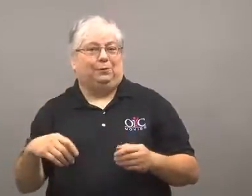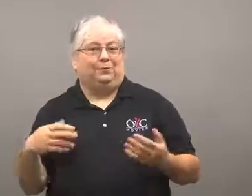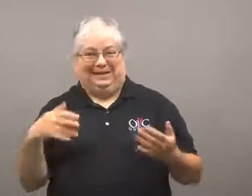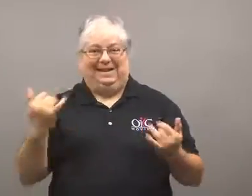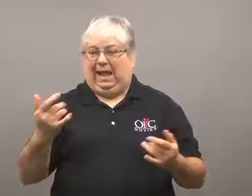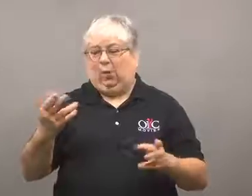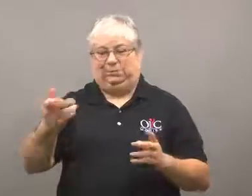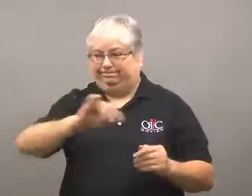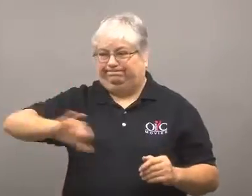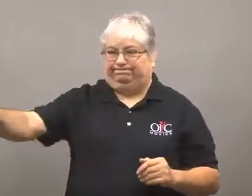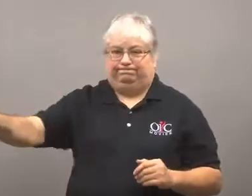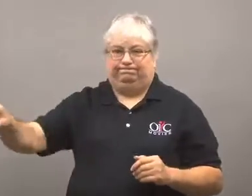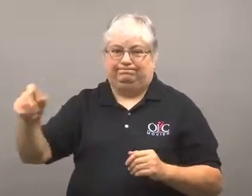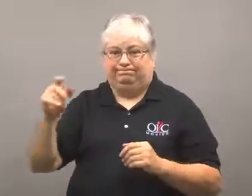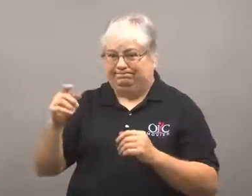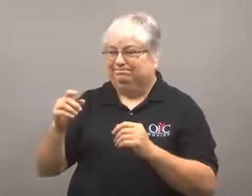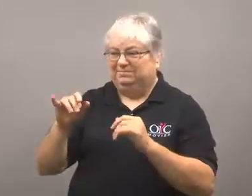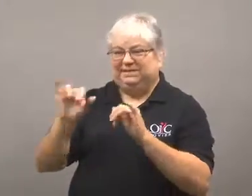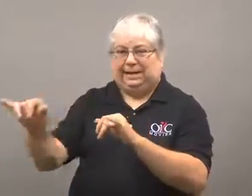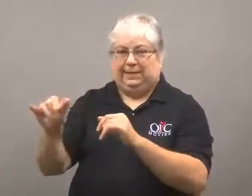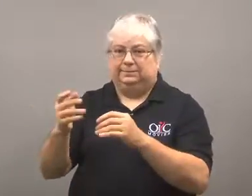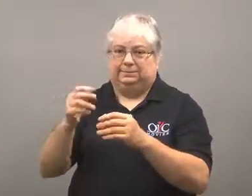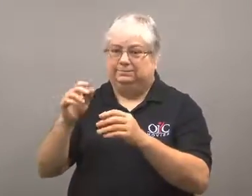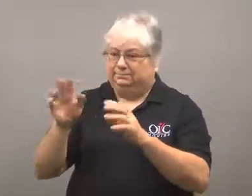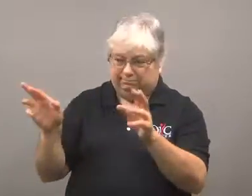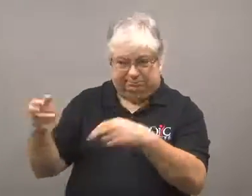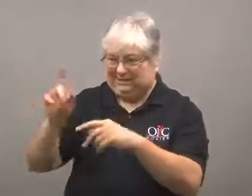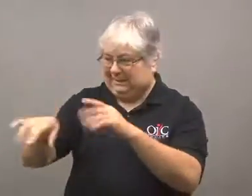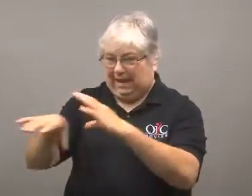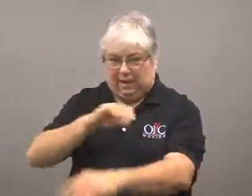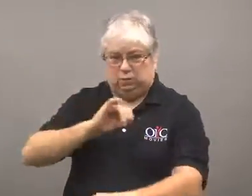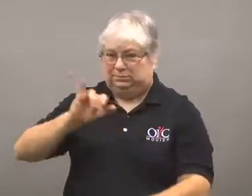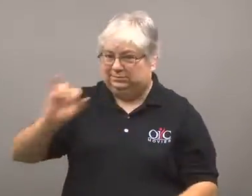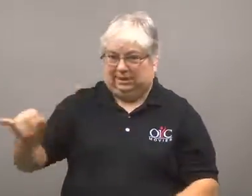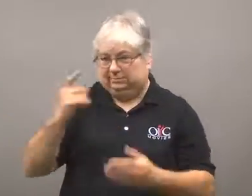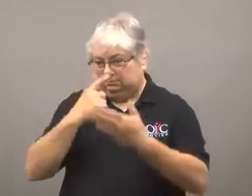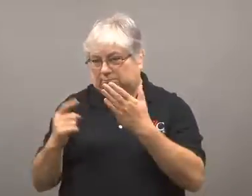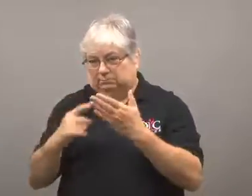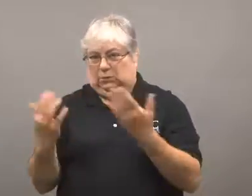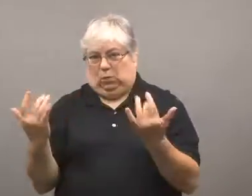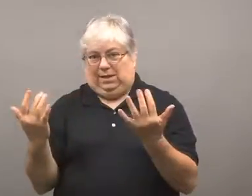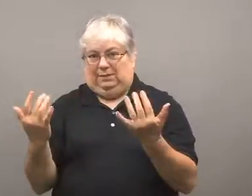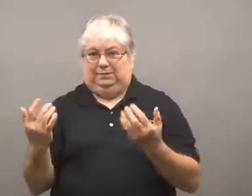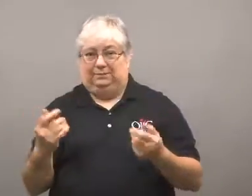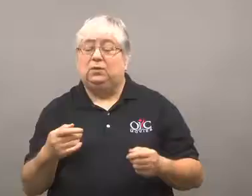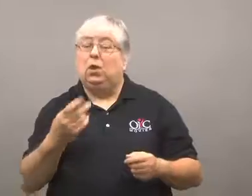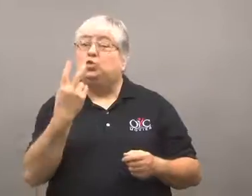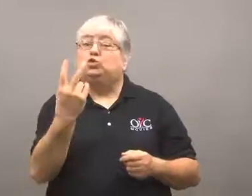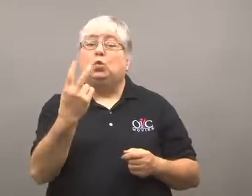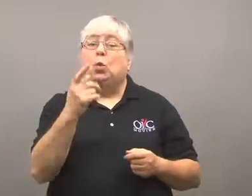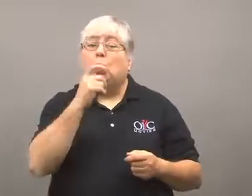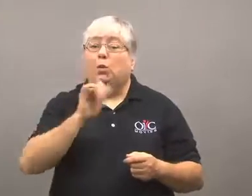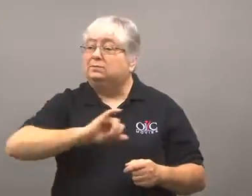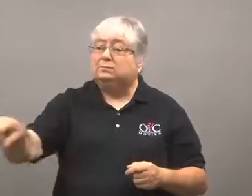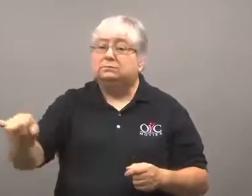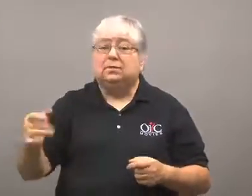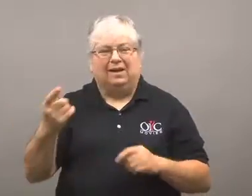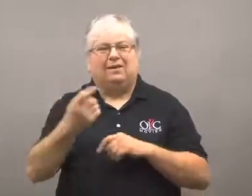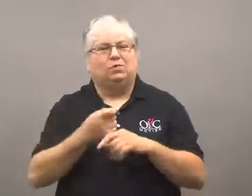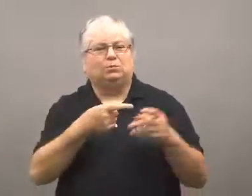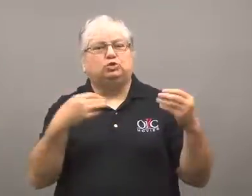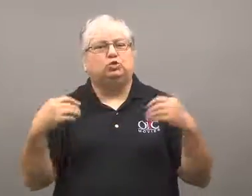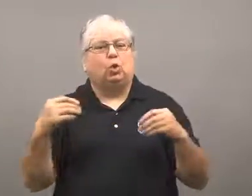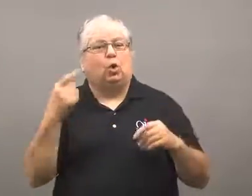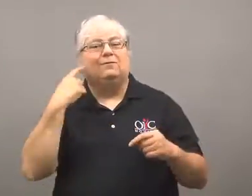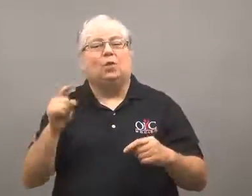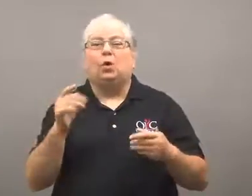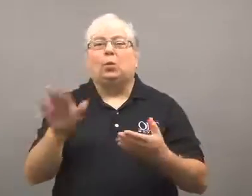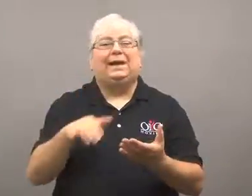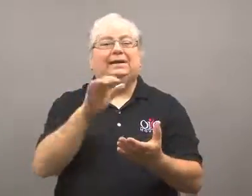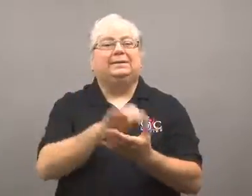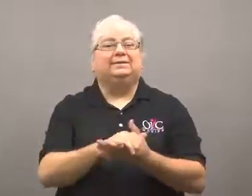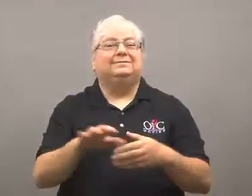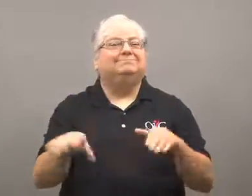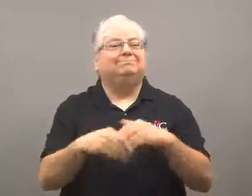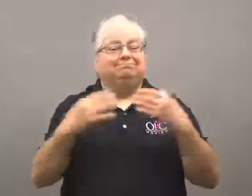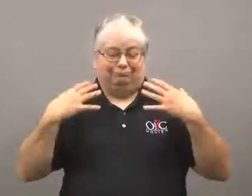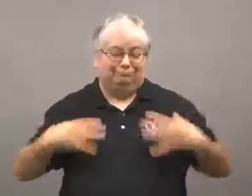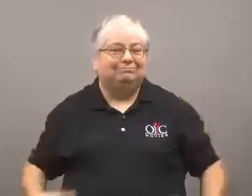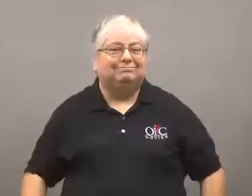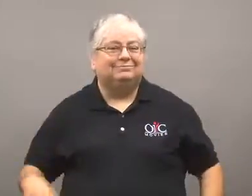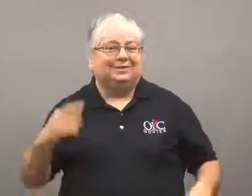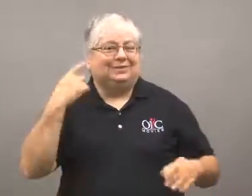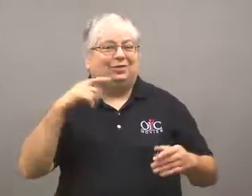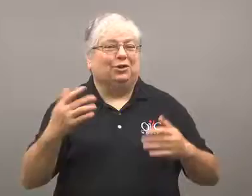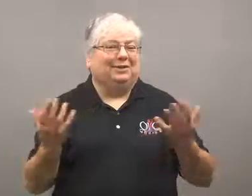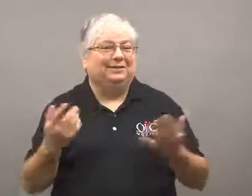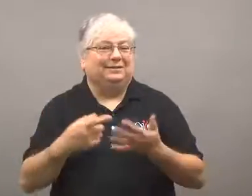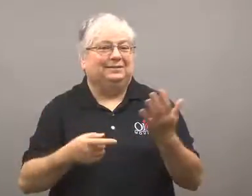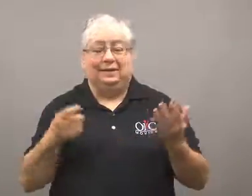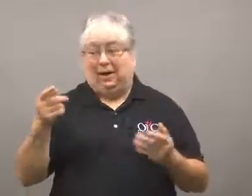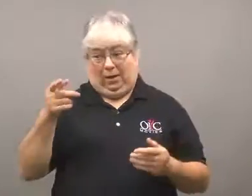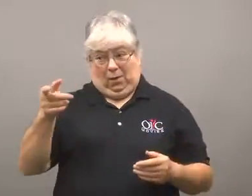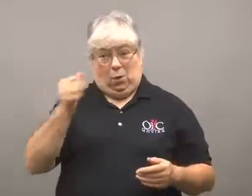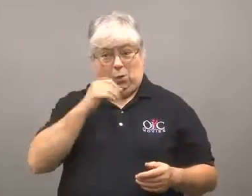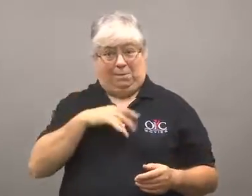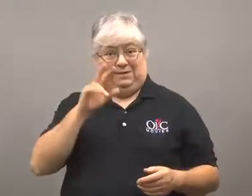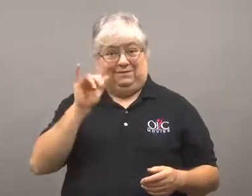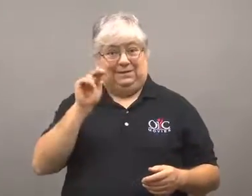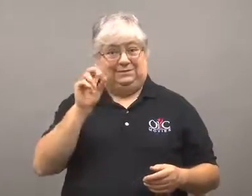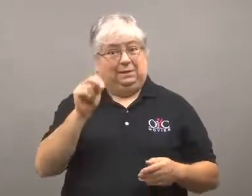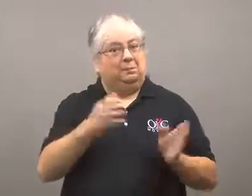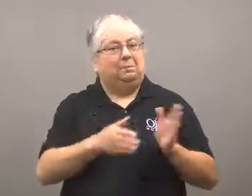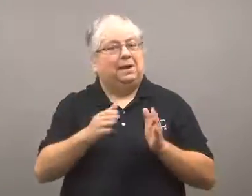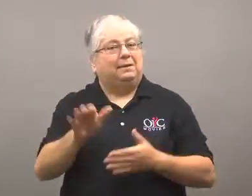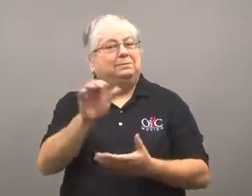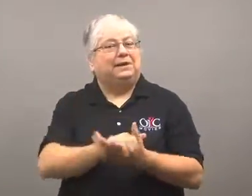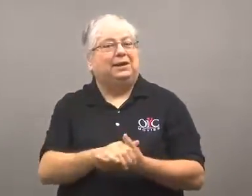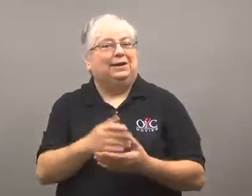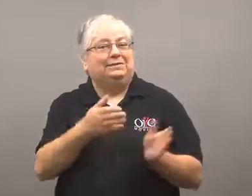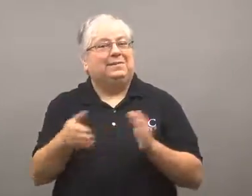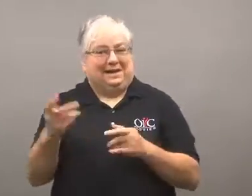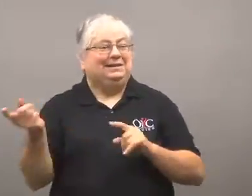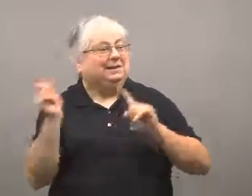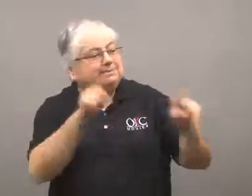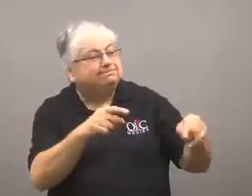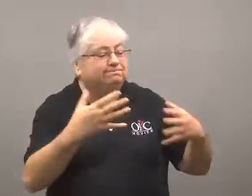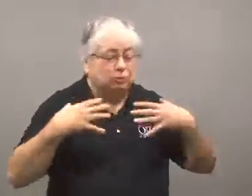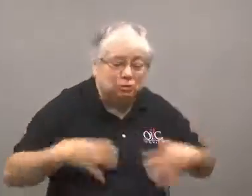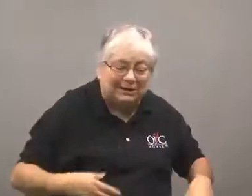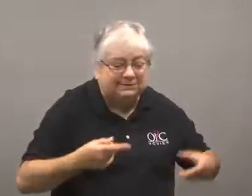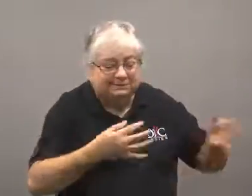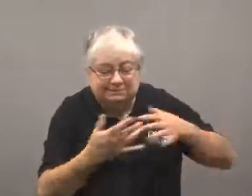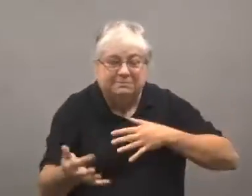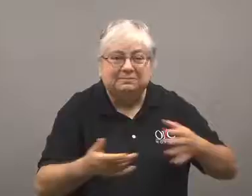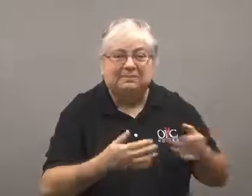They are now quarantined. Two of those people are from a bridal shop.